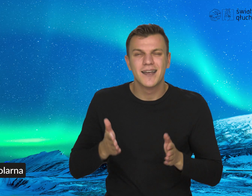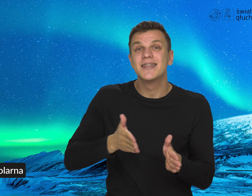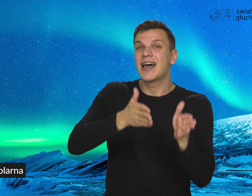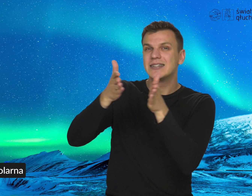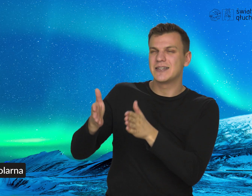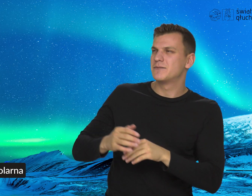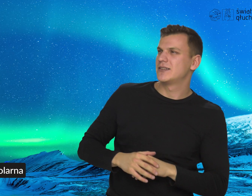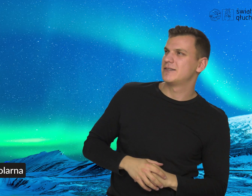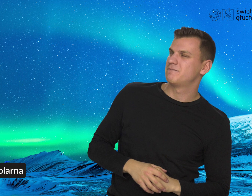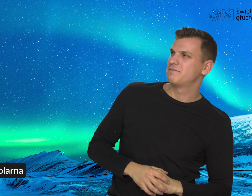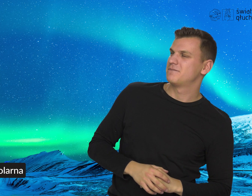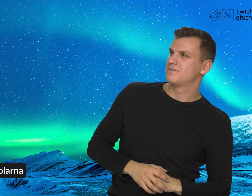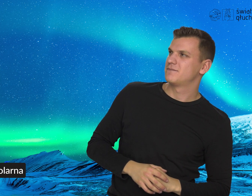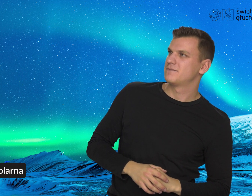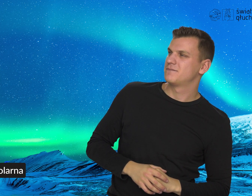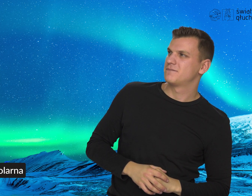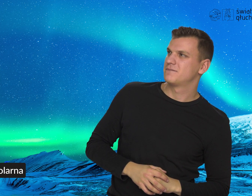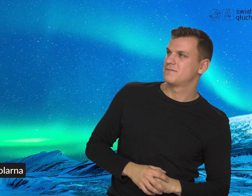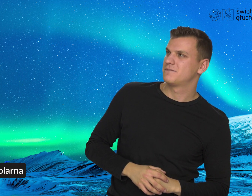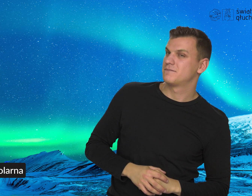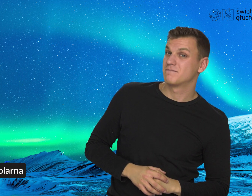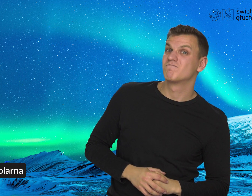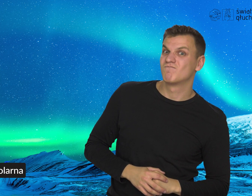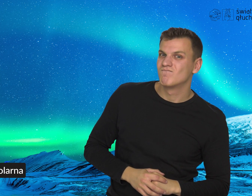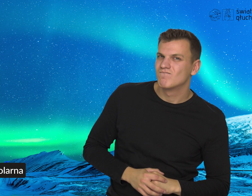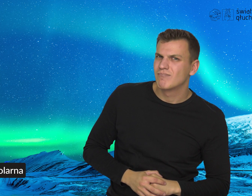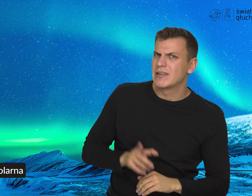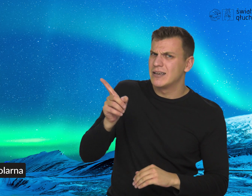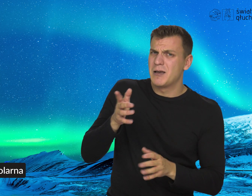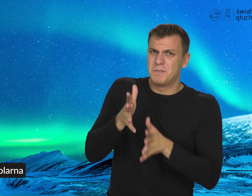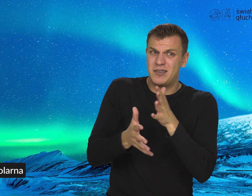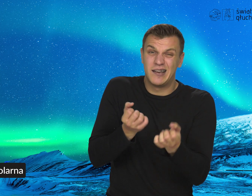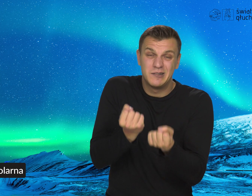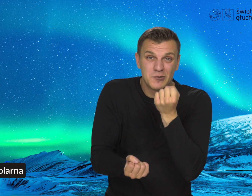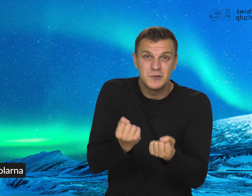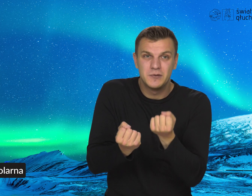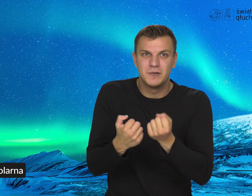Another example: aurora borealis. It’s difficult to represent.